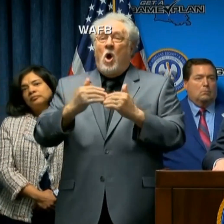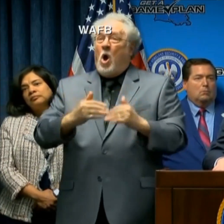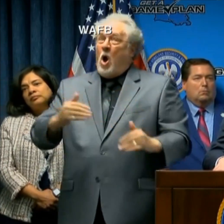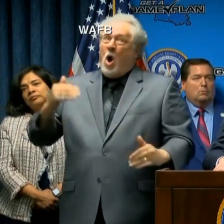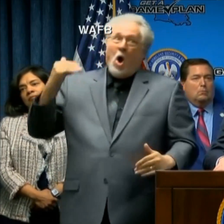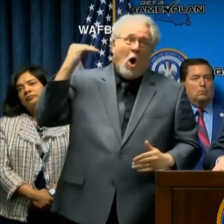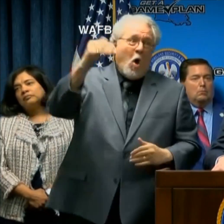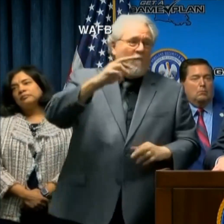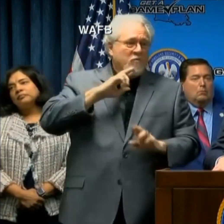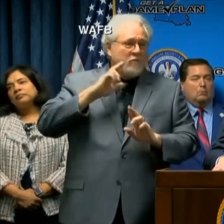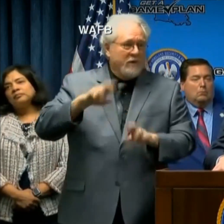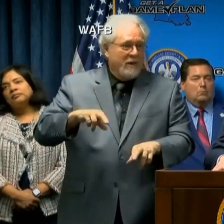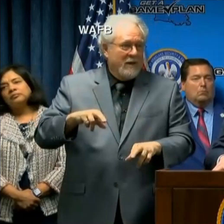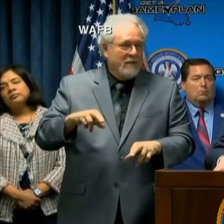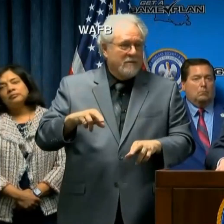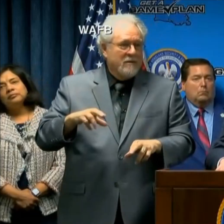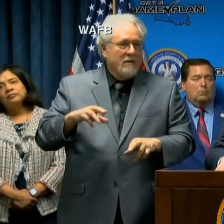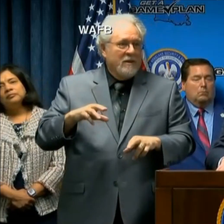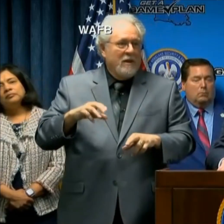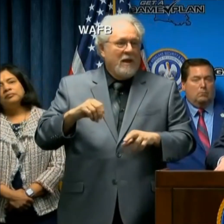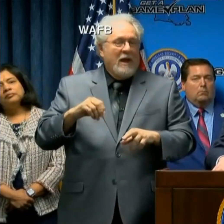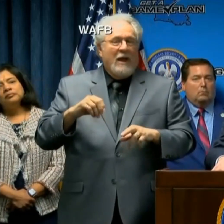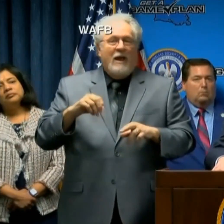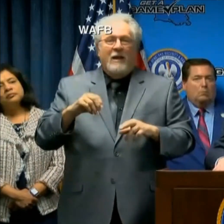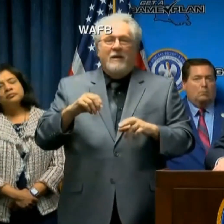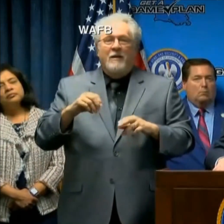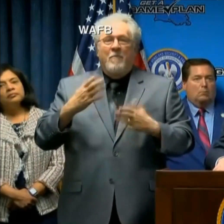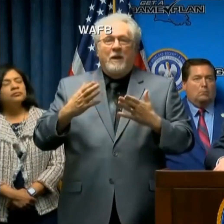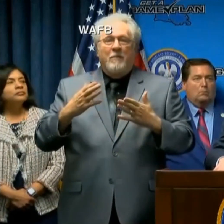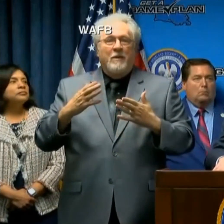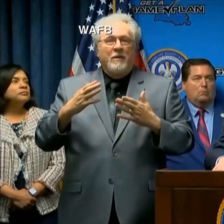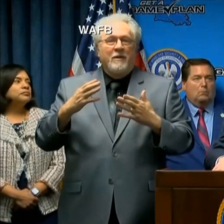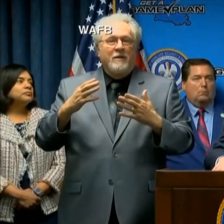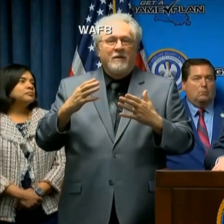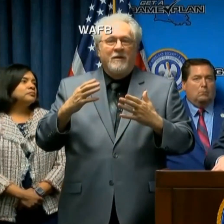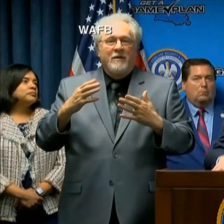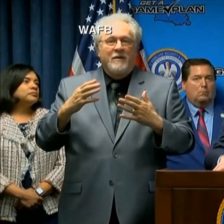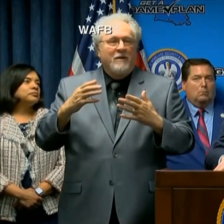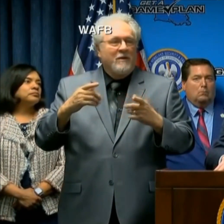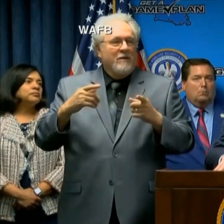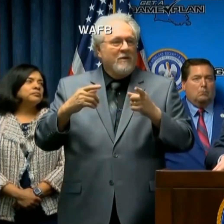to this in in the sense that maybe they're engaging in conduct that is that